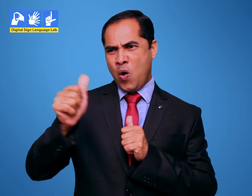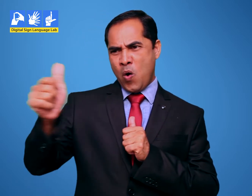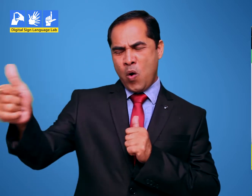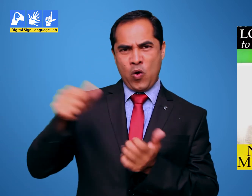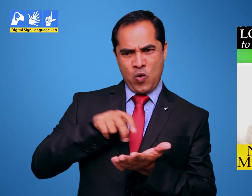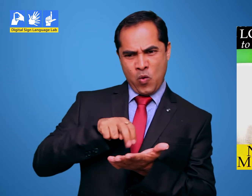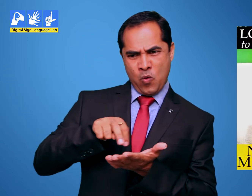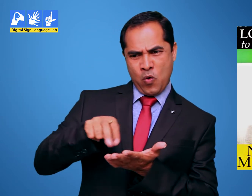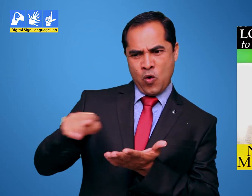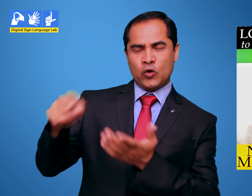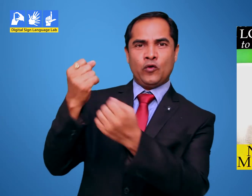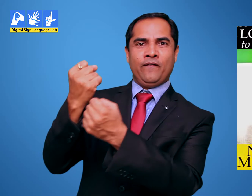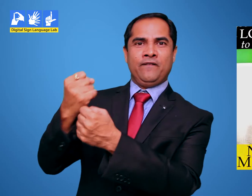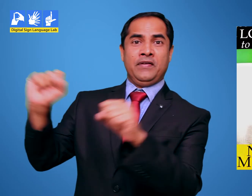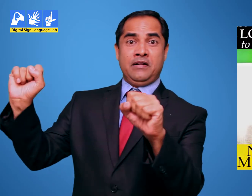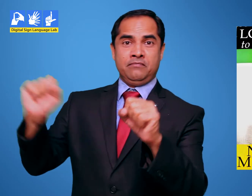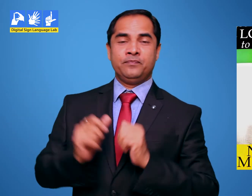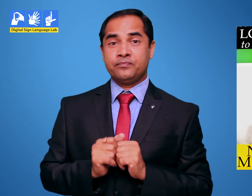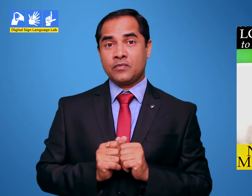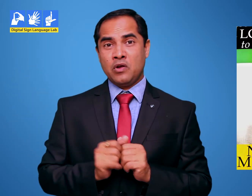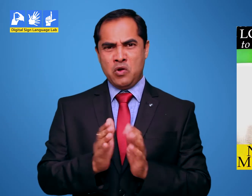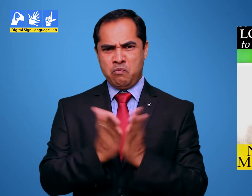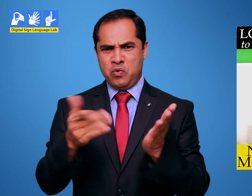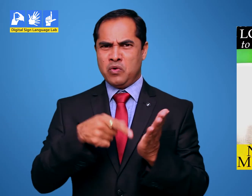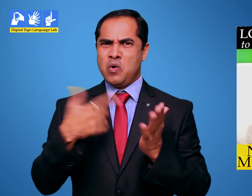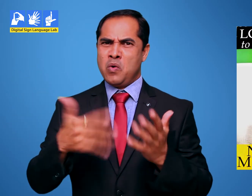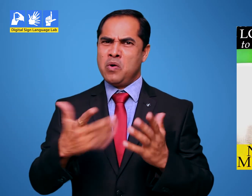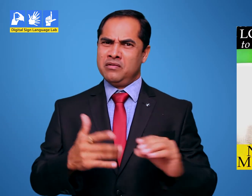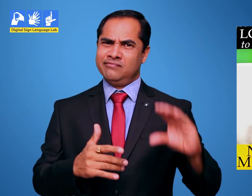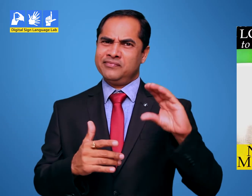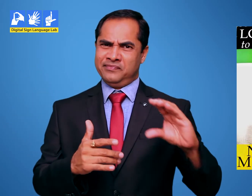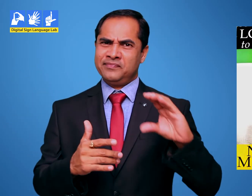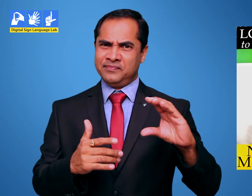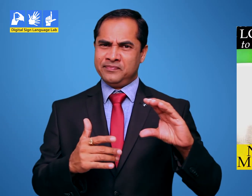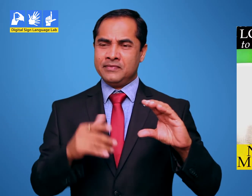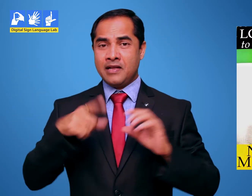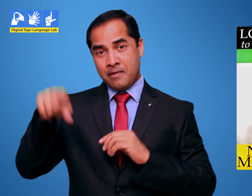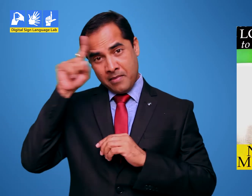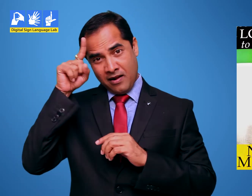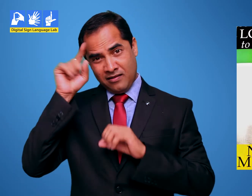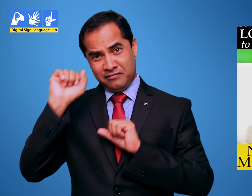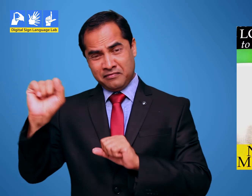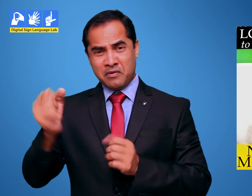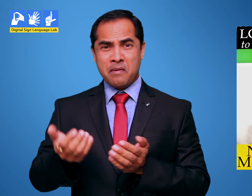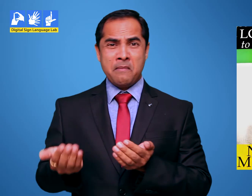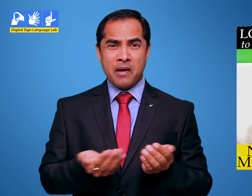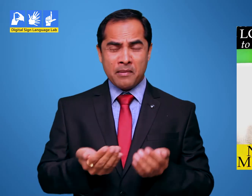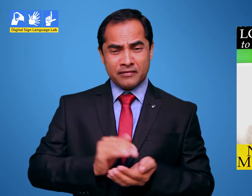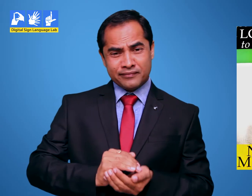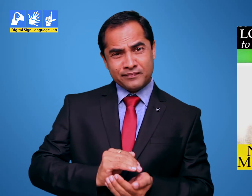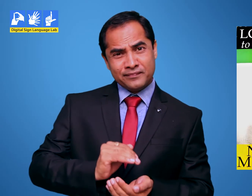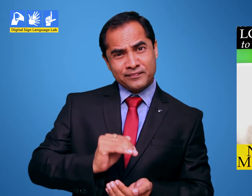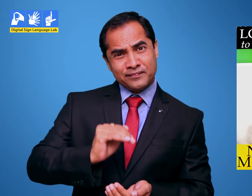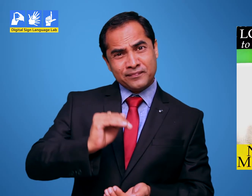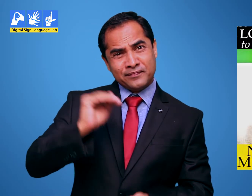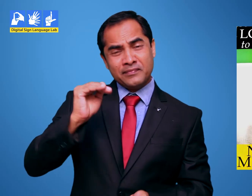"Long walk to freedom". This book is very detailed. It's his own story from birth